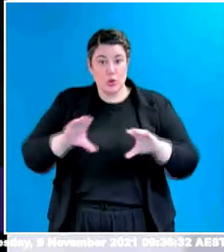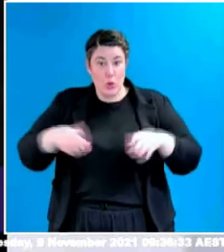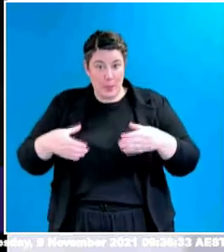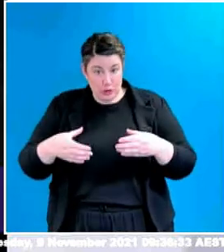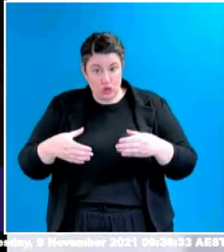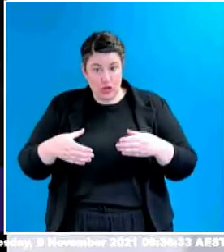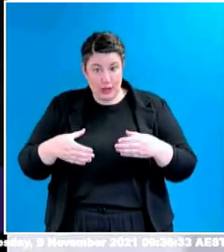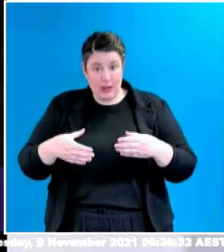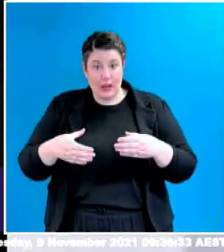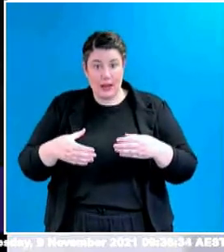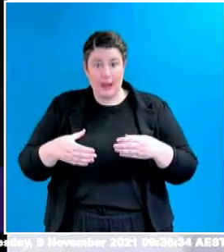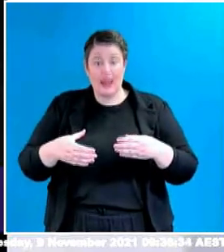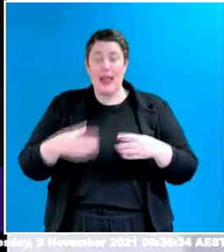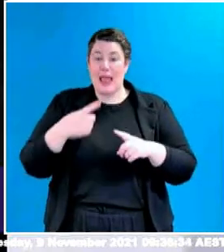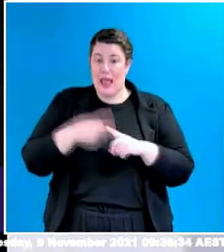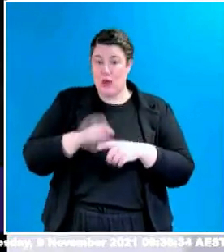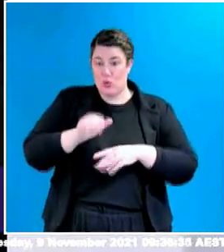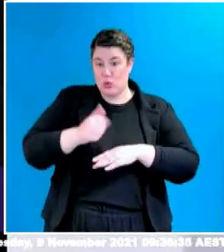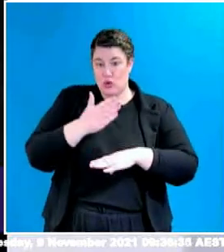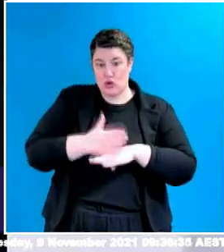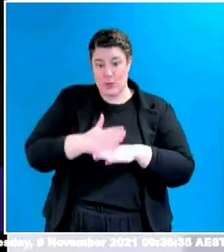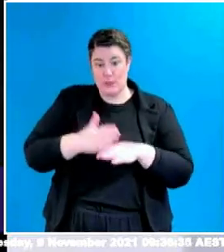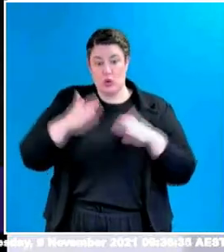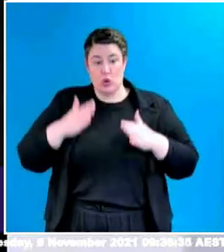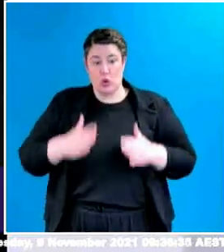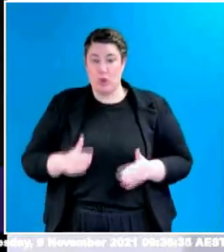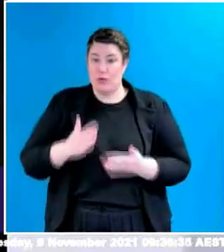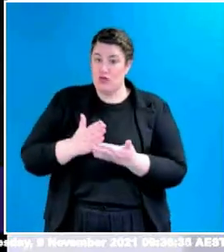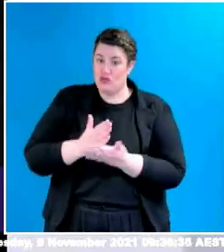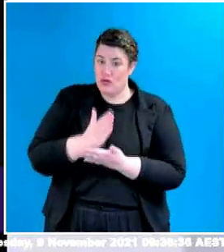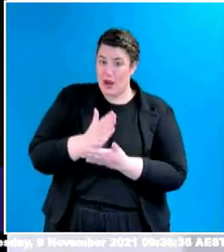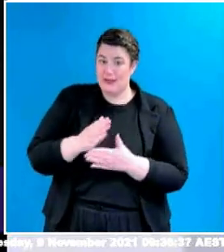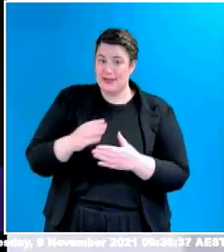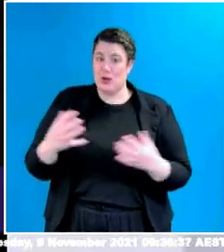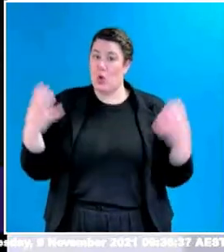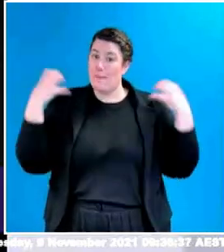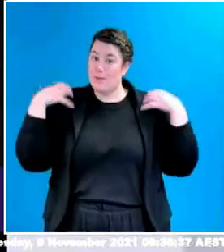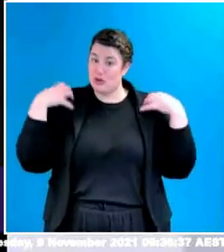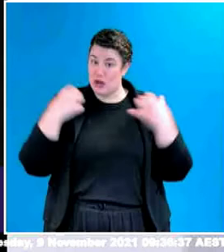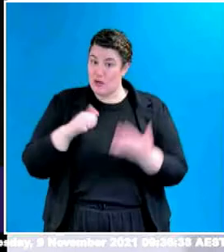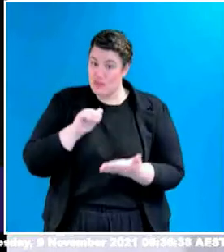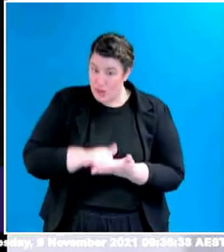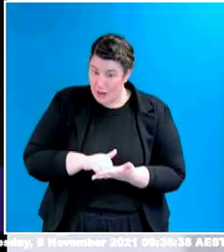also currently hold the role of Human Rights Commissioner? That's correct.